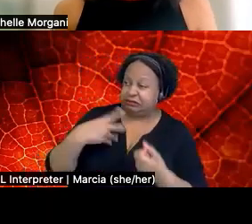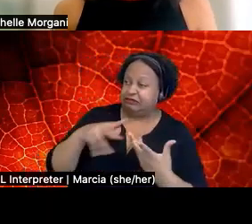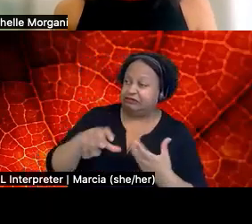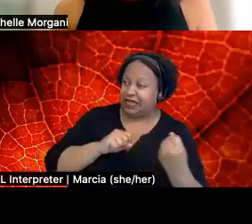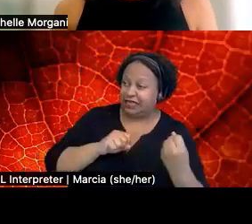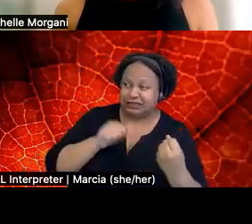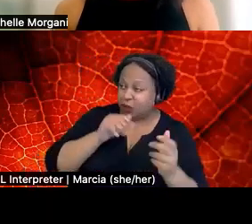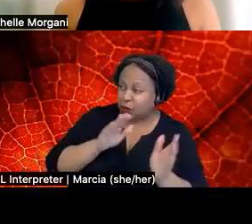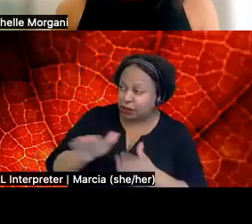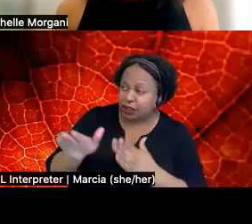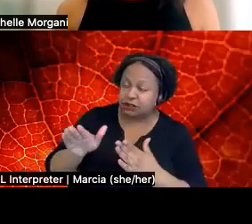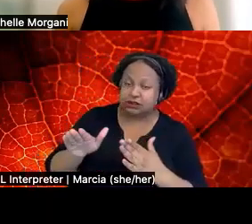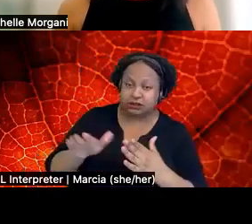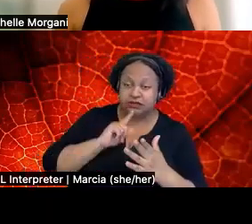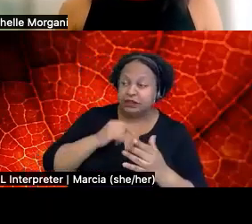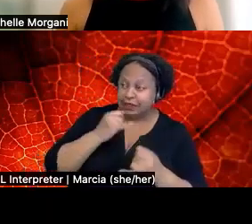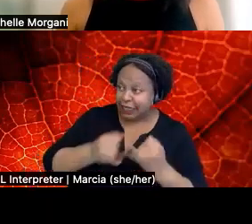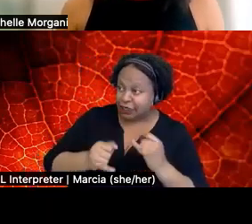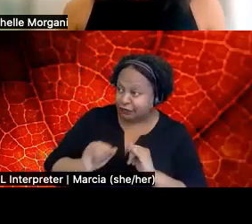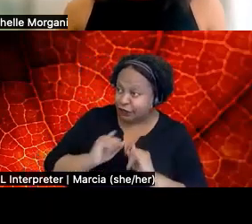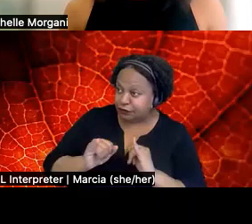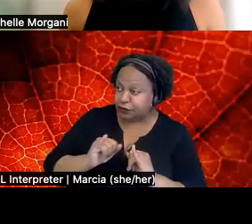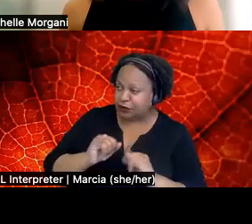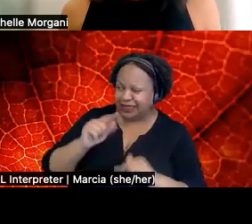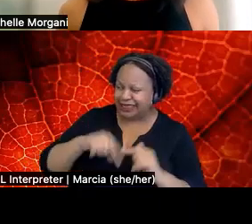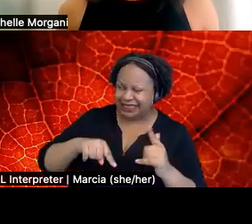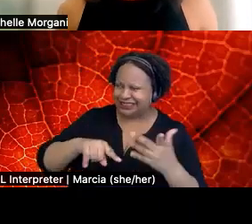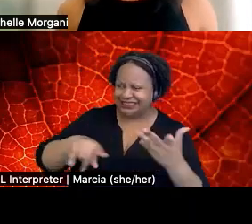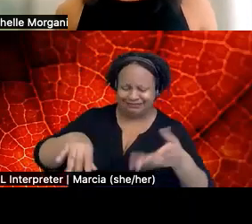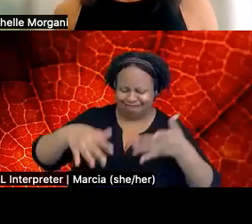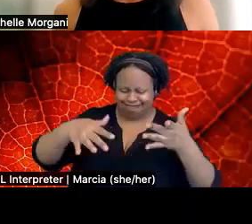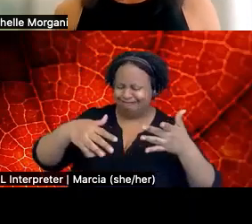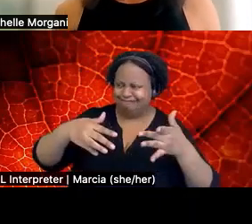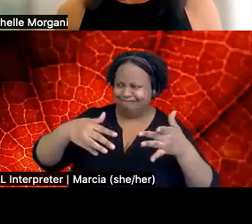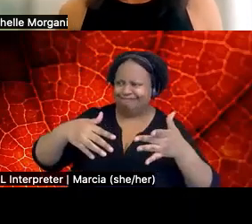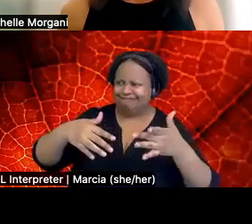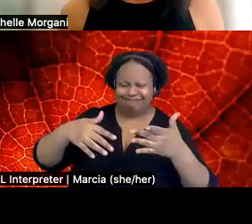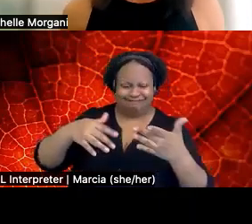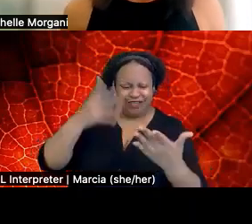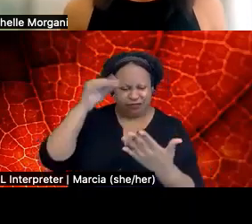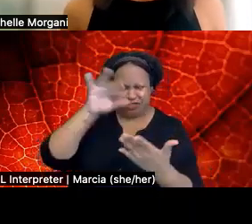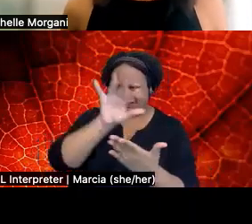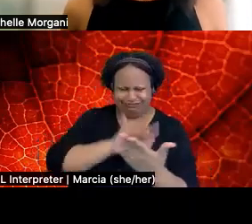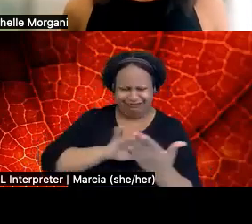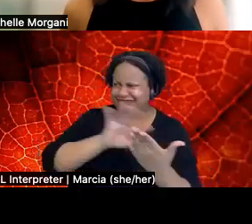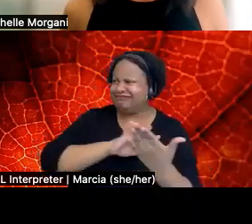At the end of the interview, I can't formulate the disorganized information for my case notes.